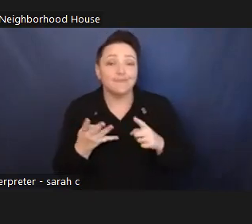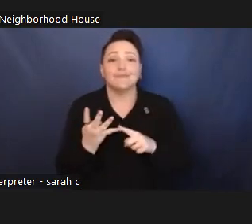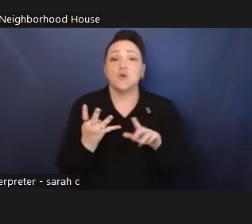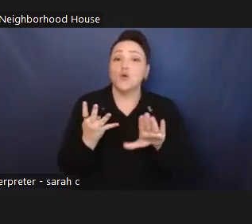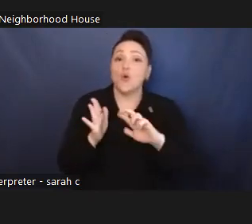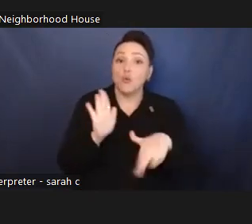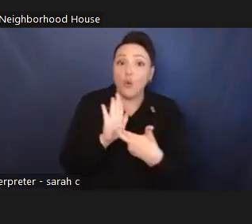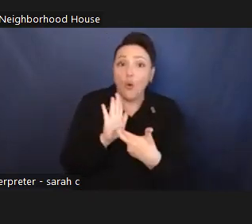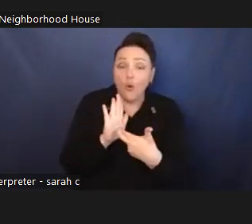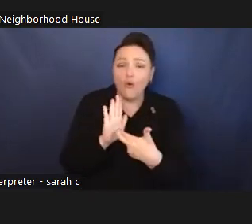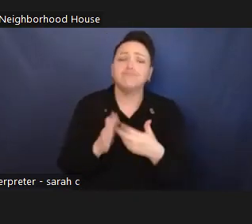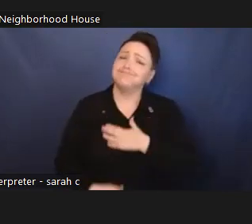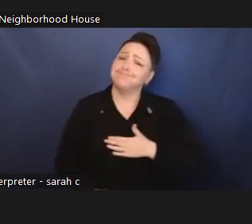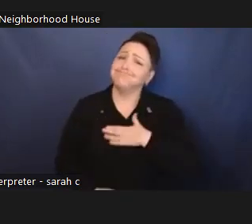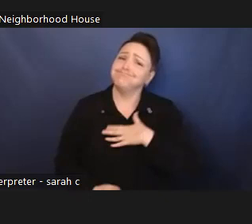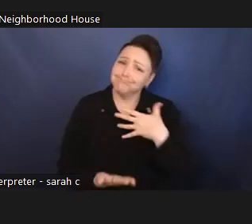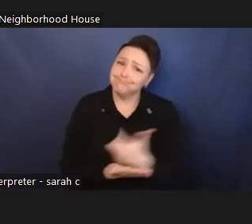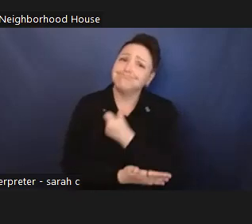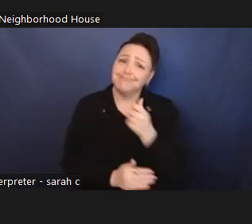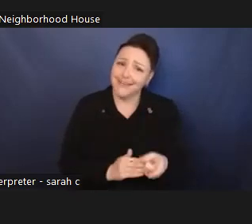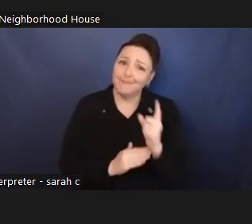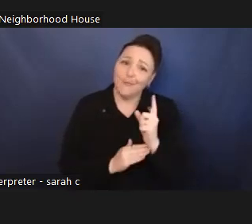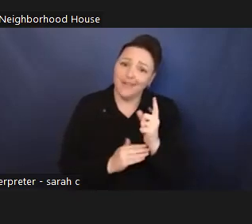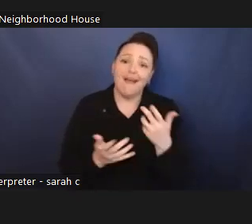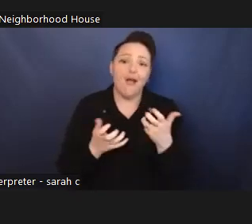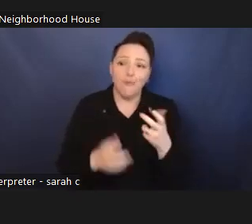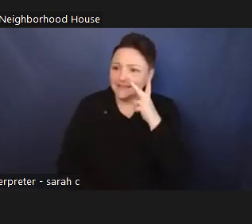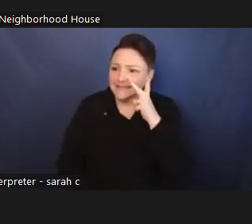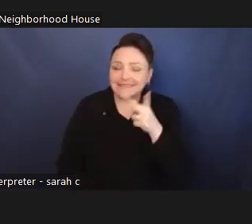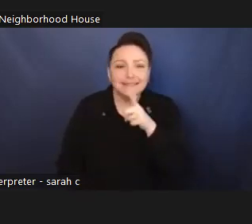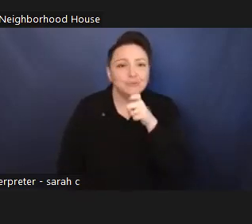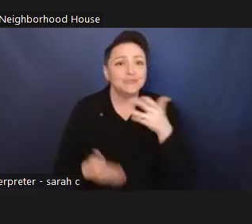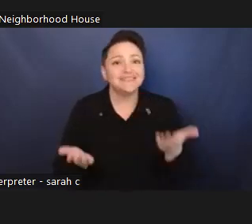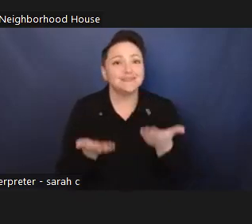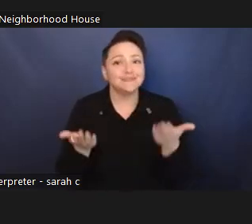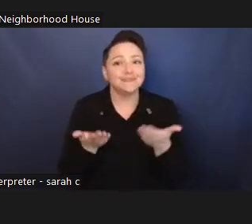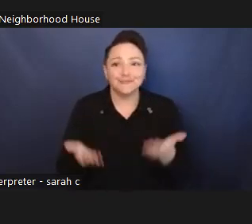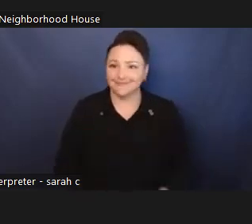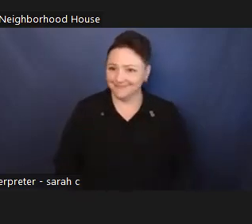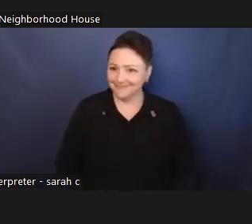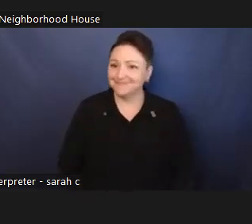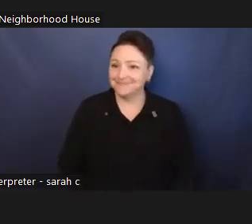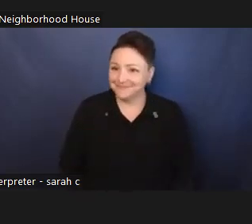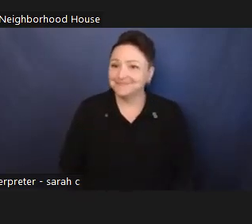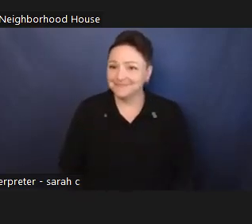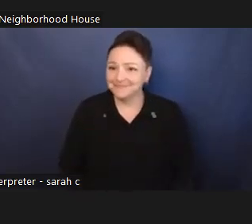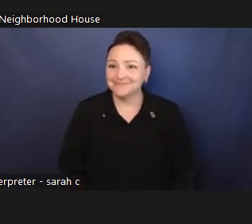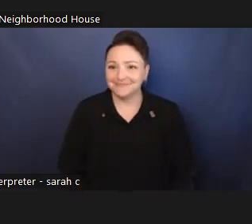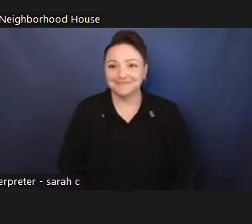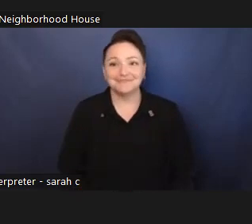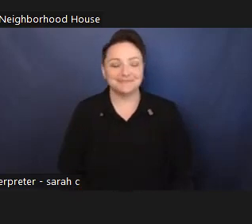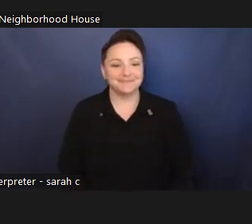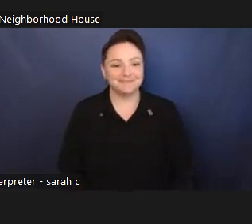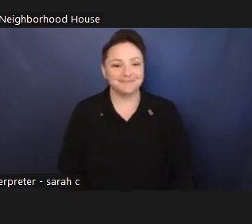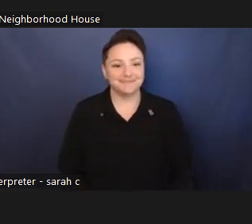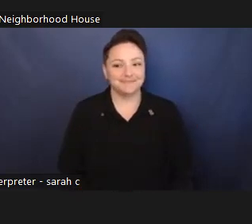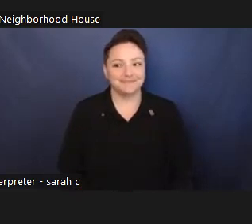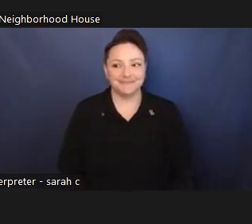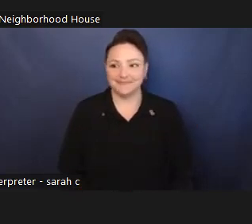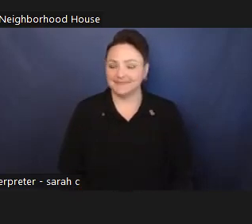appreciate it. That would be great to see who all is in the room so to speak. But this is